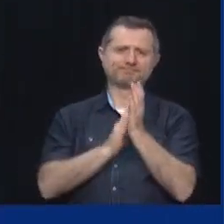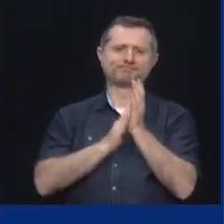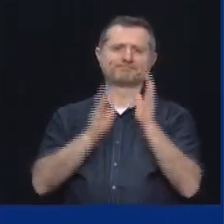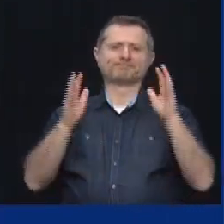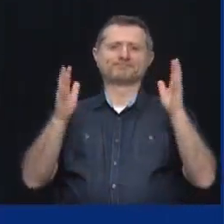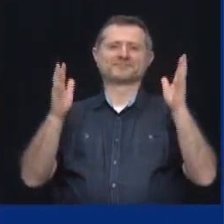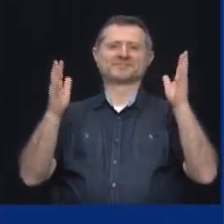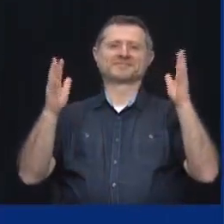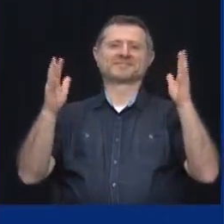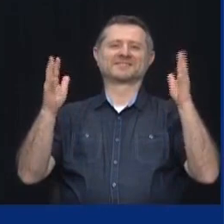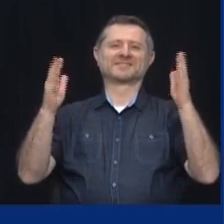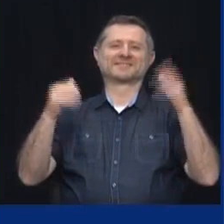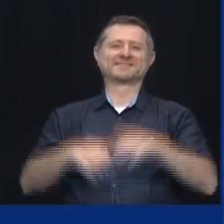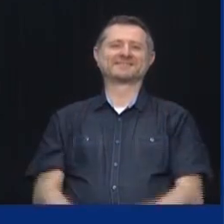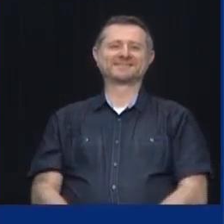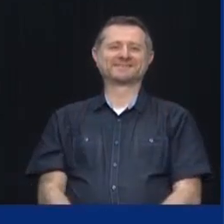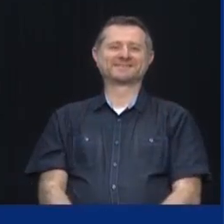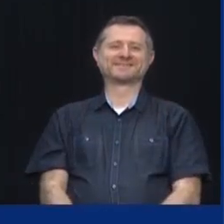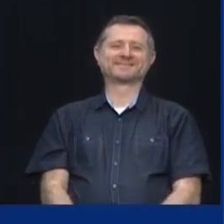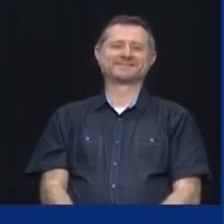COME BE A PART OF IT.